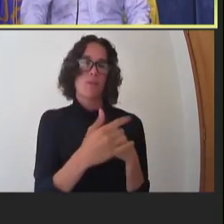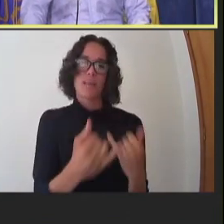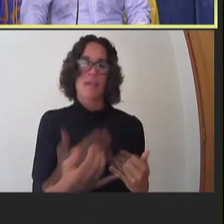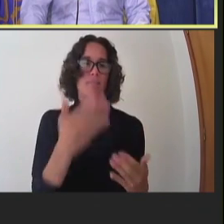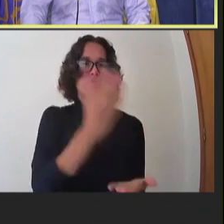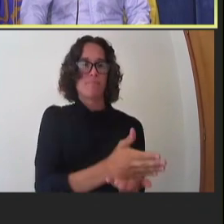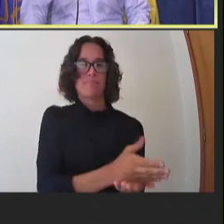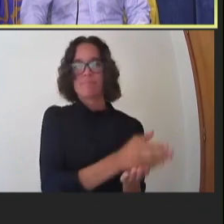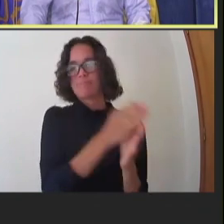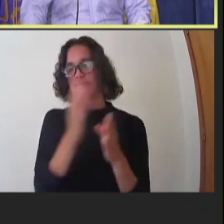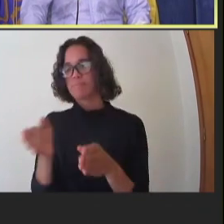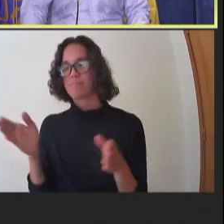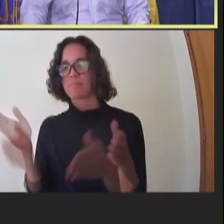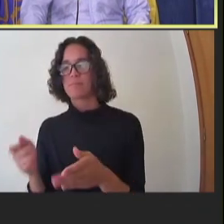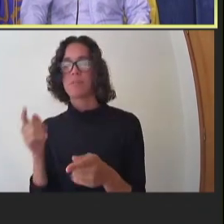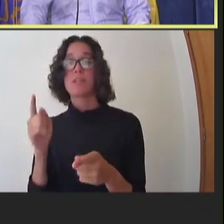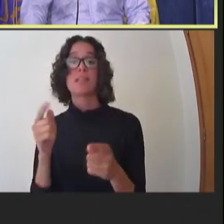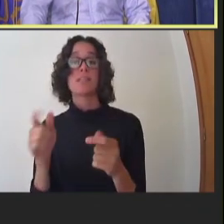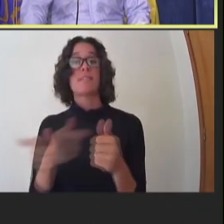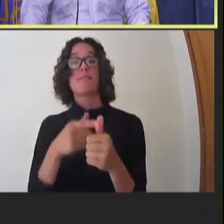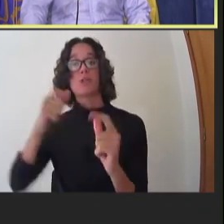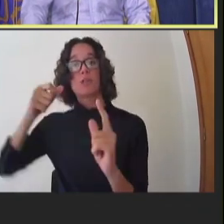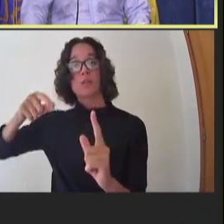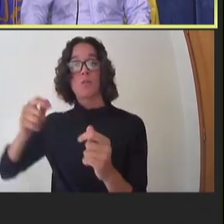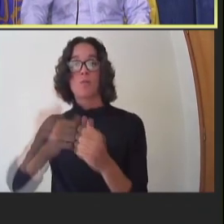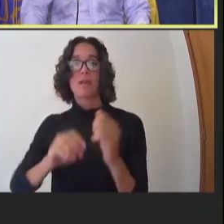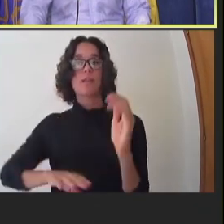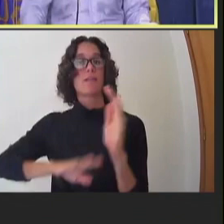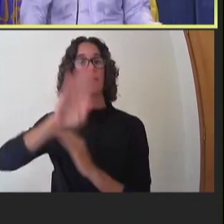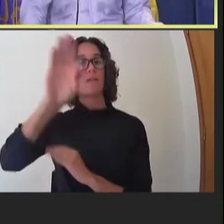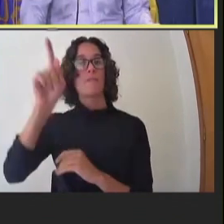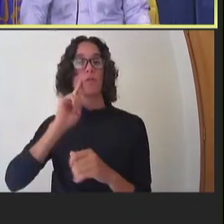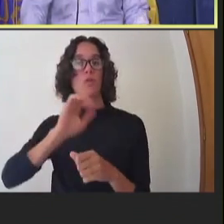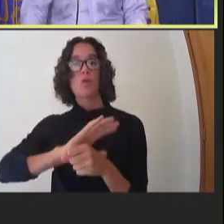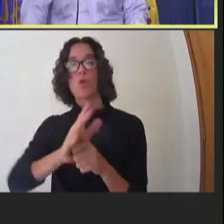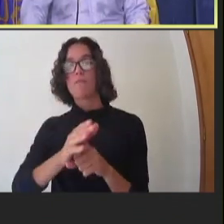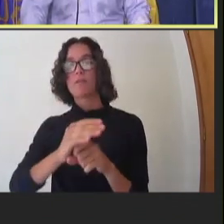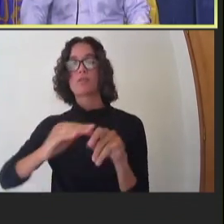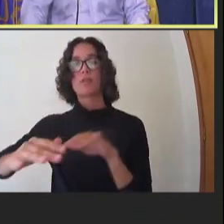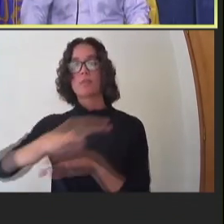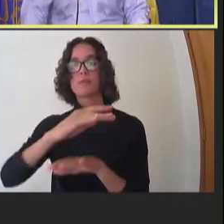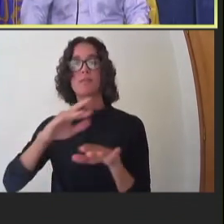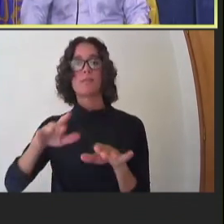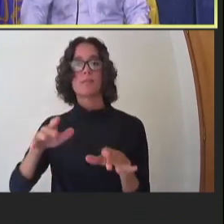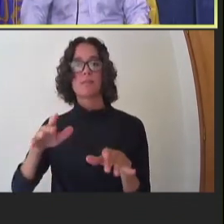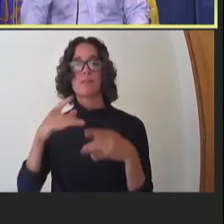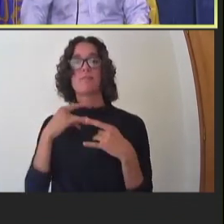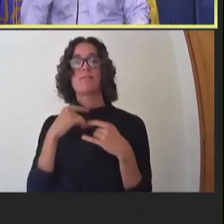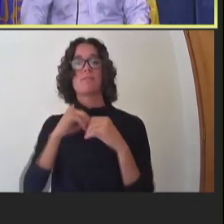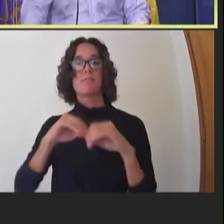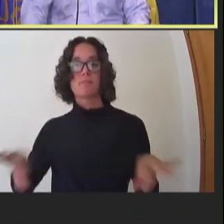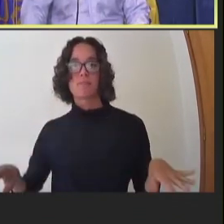the first signal of the increases in COVID-19 transmission that we were witnessing initially in the West that have expanded to other states in recent memory.